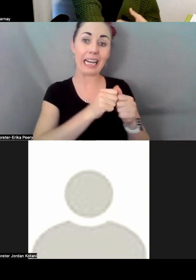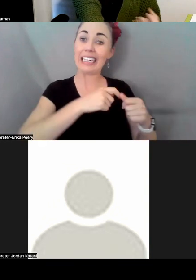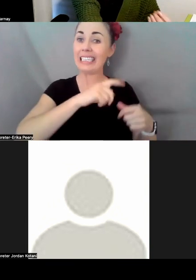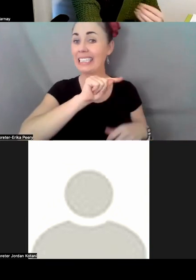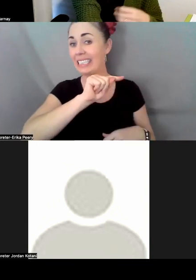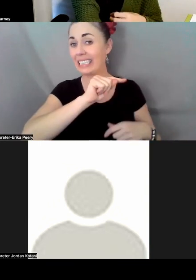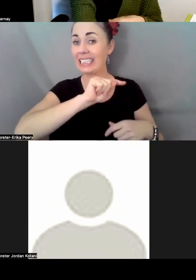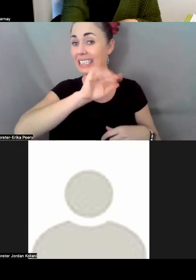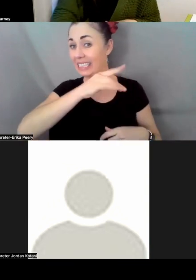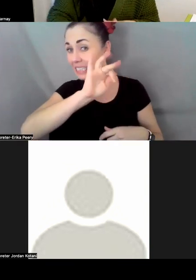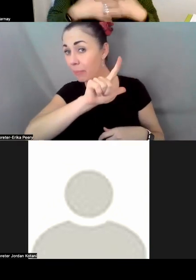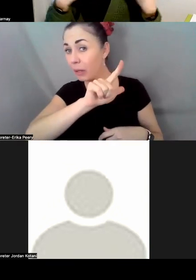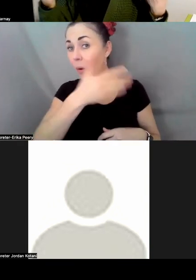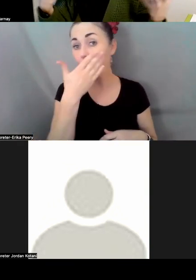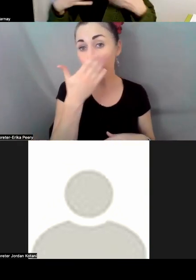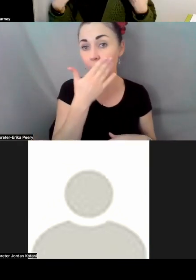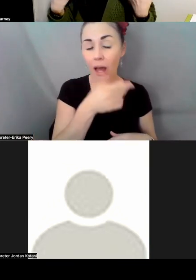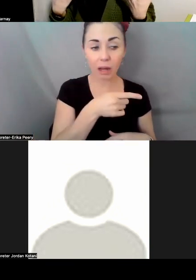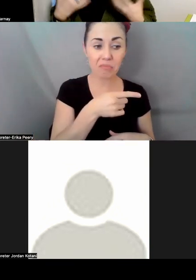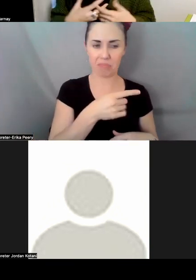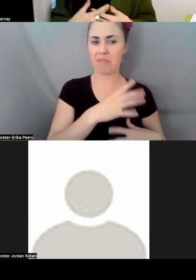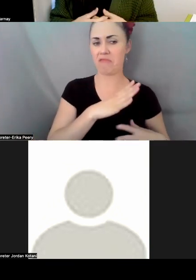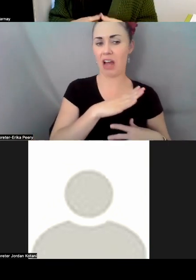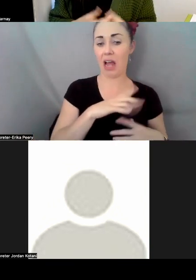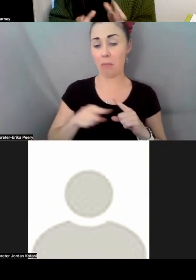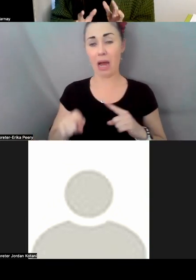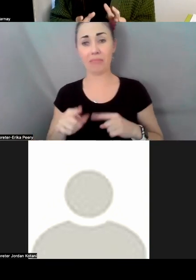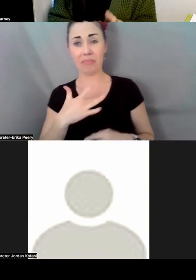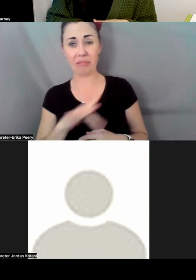sense of smell, it's overwhelming, too much. They can smell it's offputting.